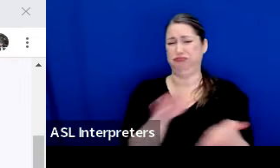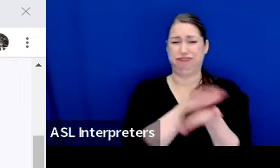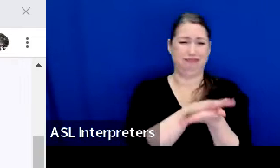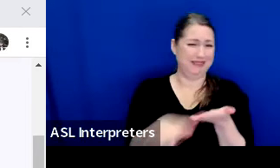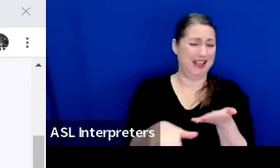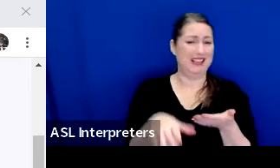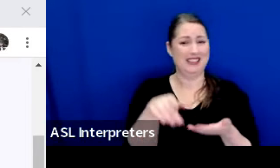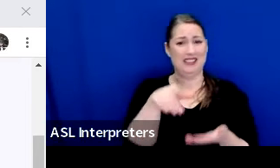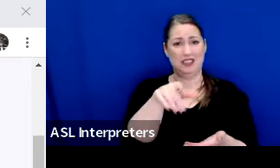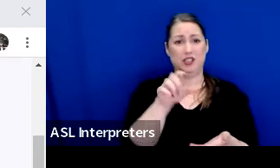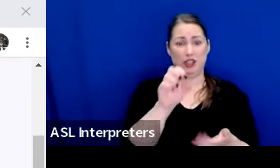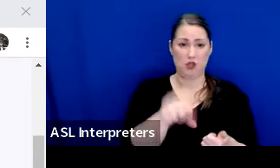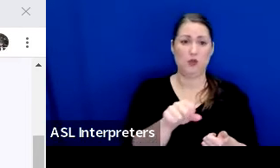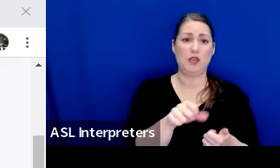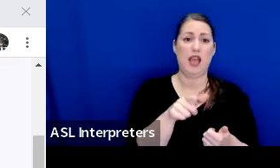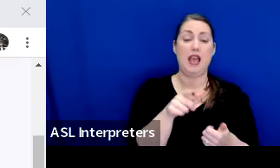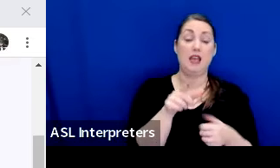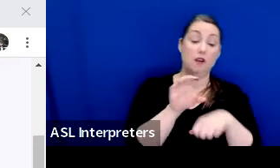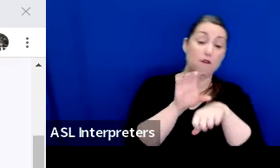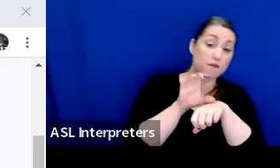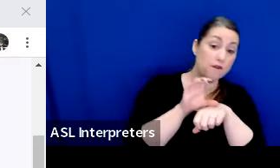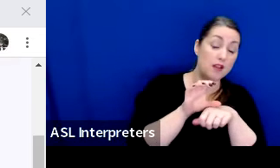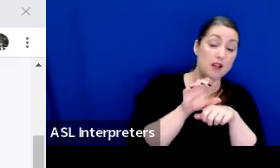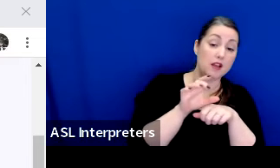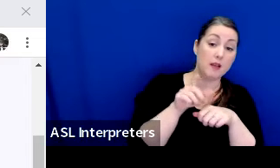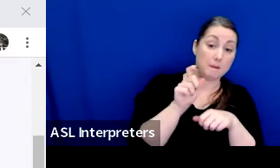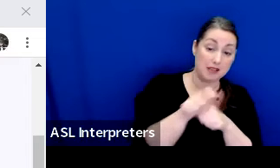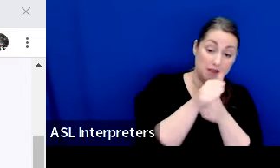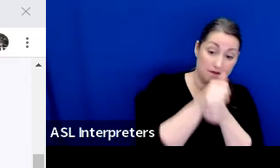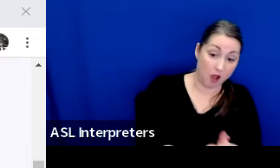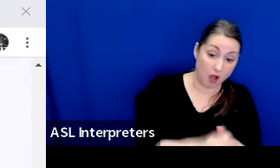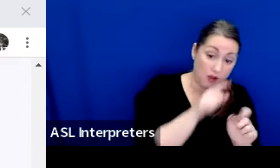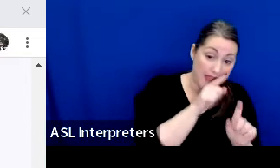even enforce an answer or not enforce an answer is totally your choice.